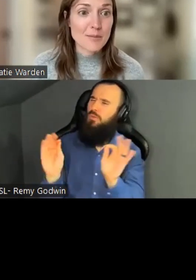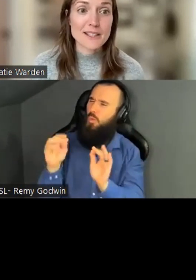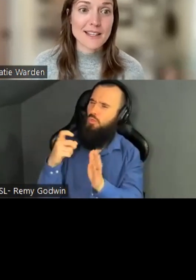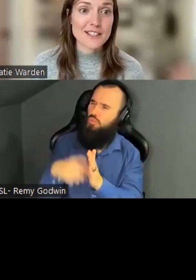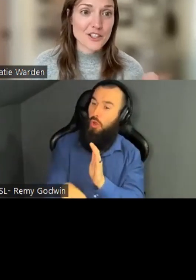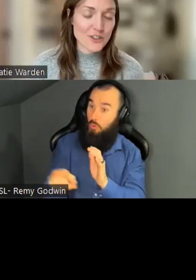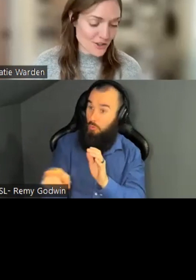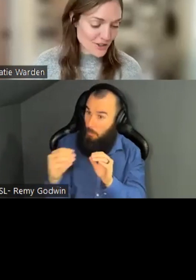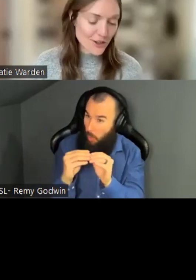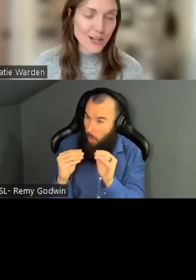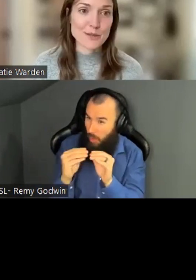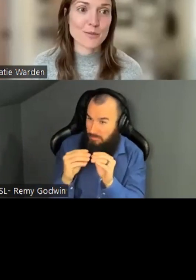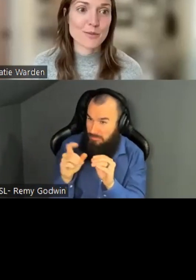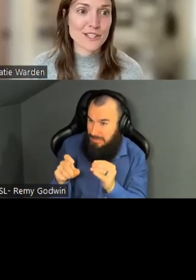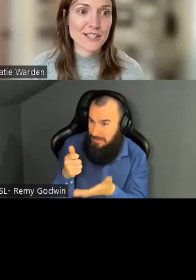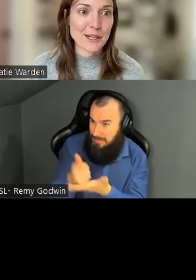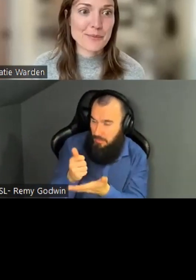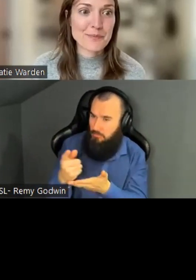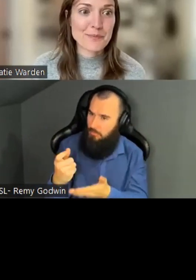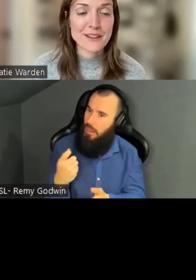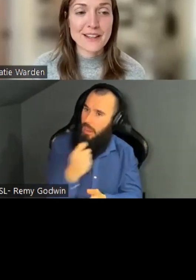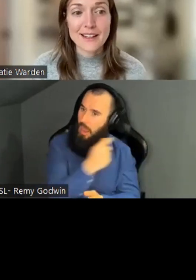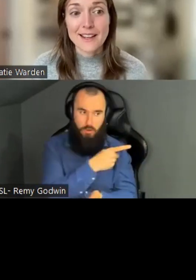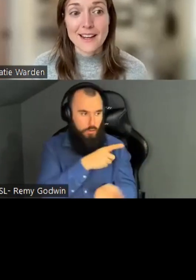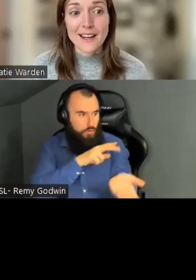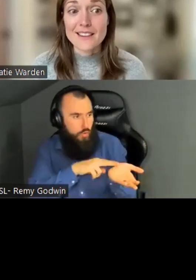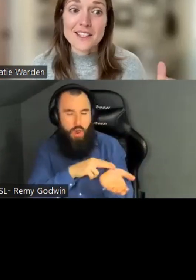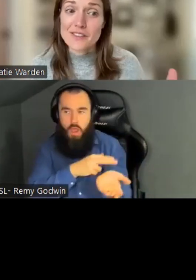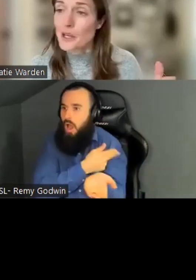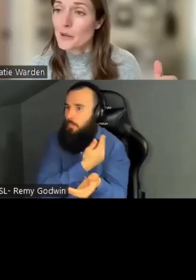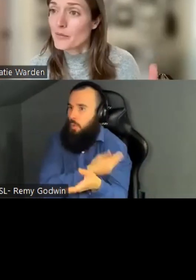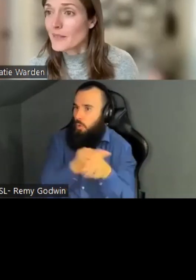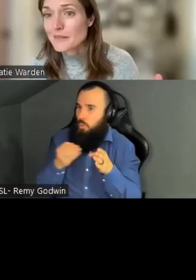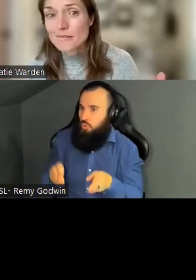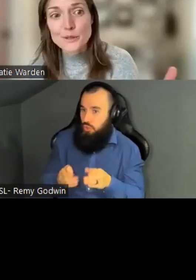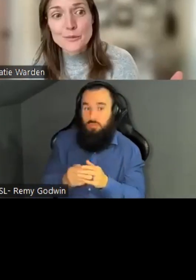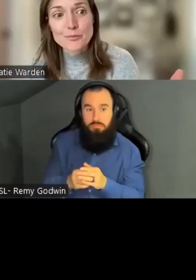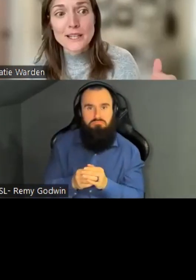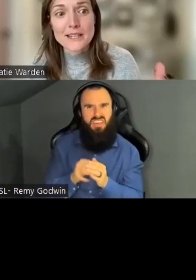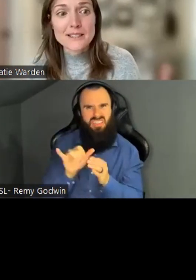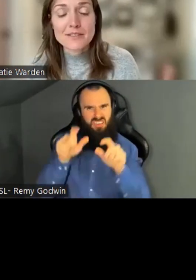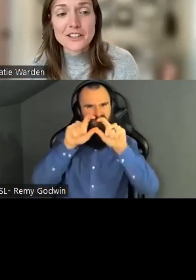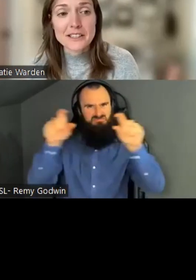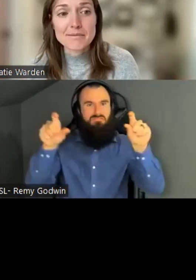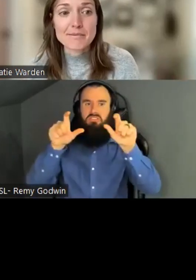please ask your nurse or hospital personnel." And then they've got like blanks to fill in,